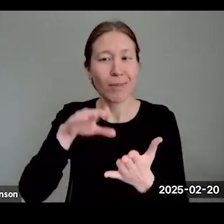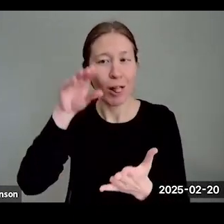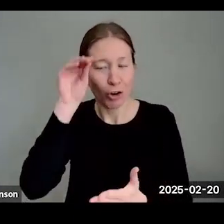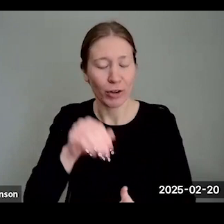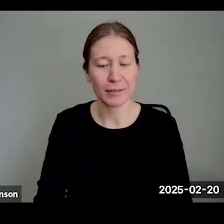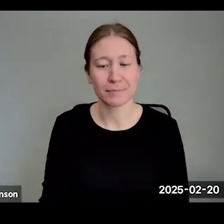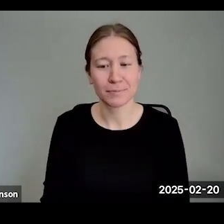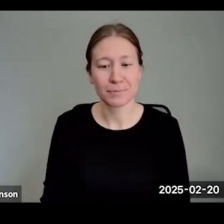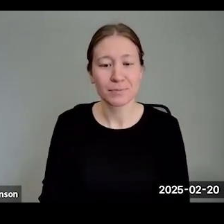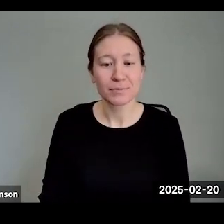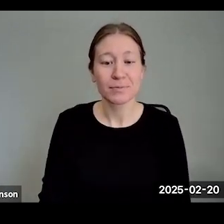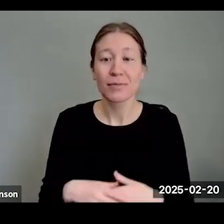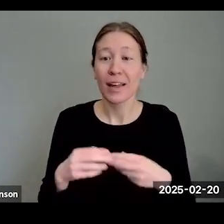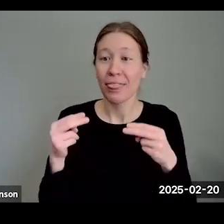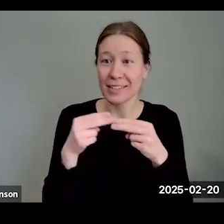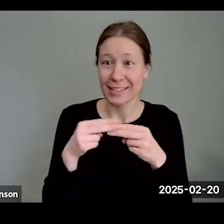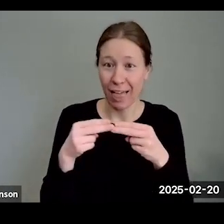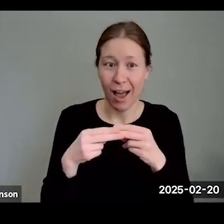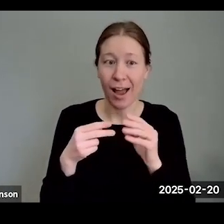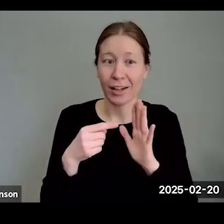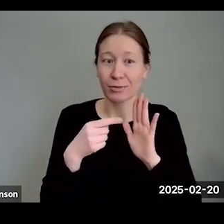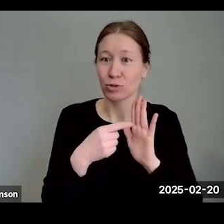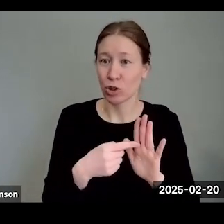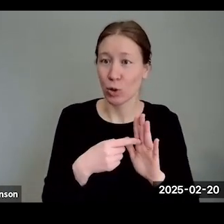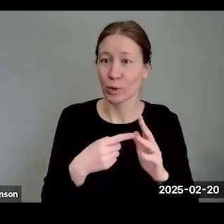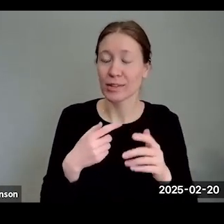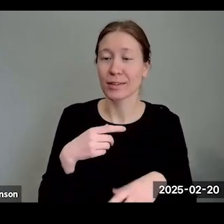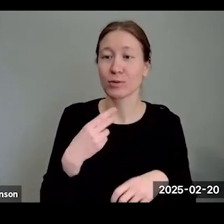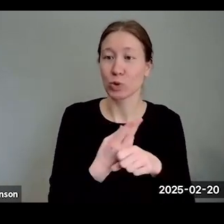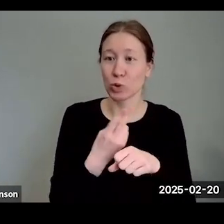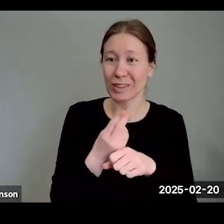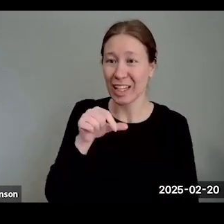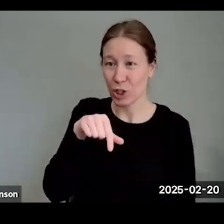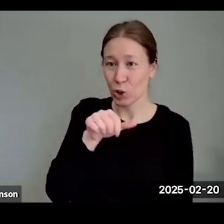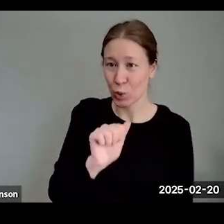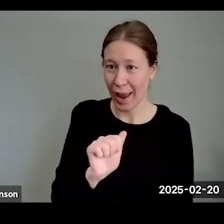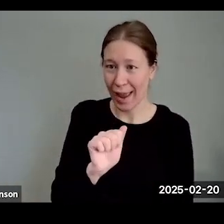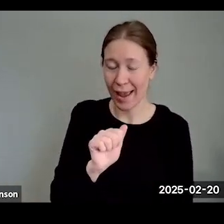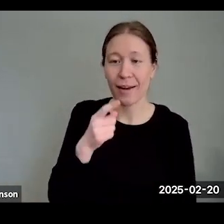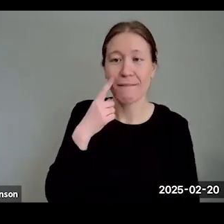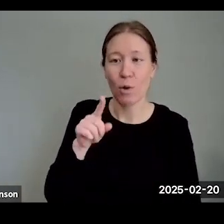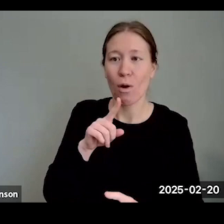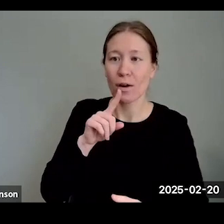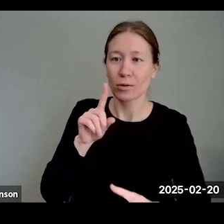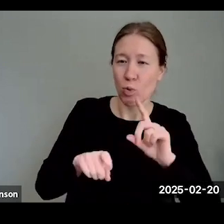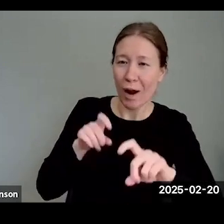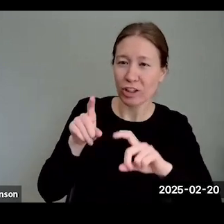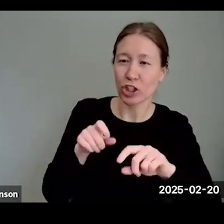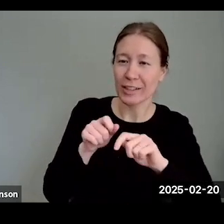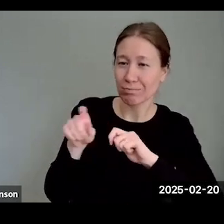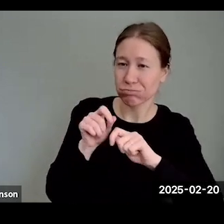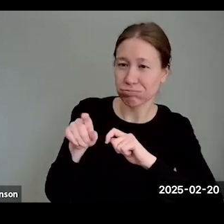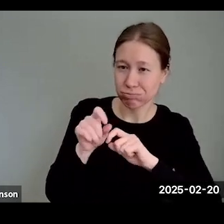On this slide, the Zoom webinar tips include, using the Q&A feature to submit your questions that you may have throughout.